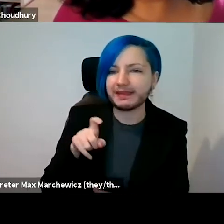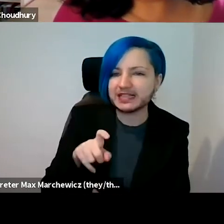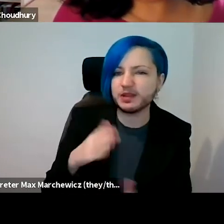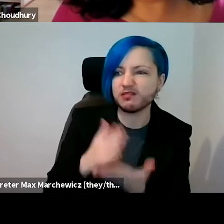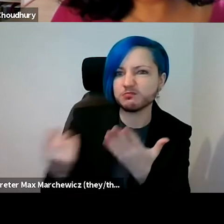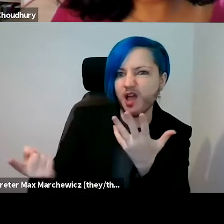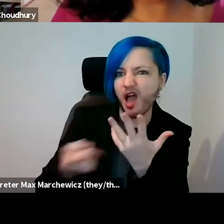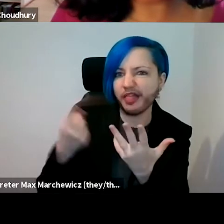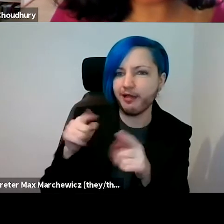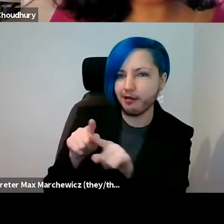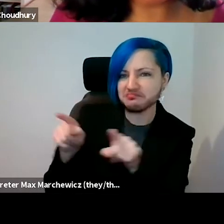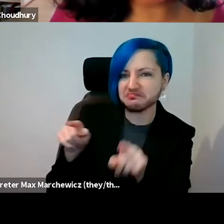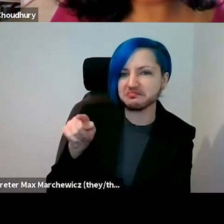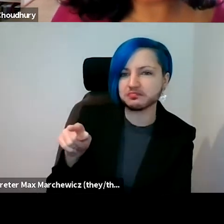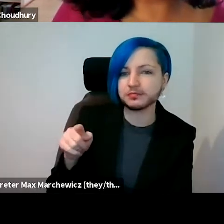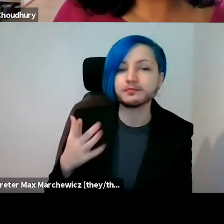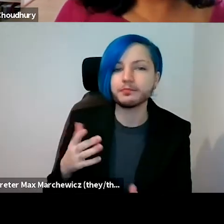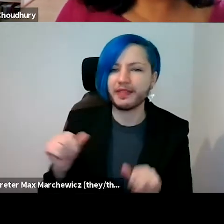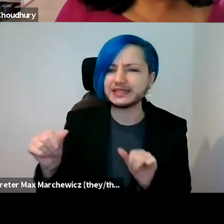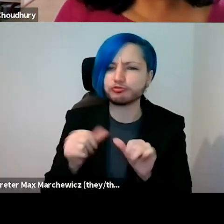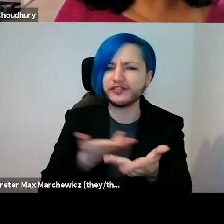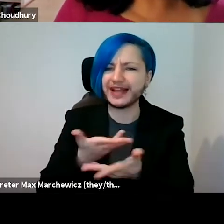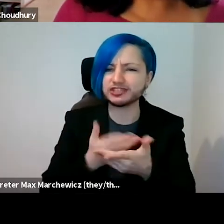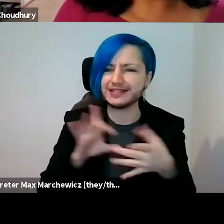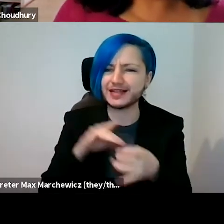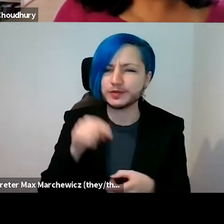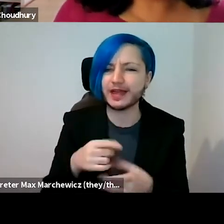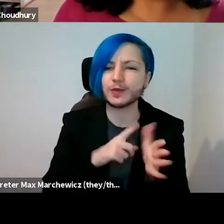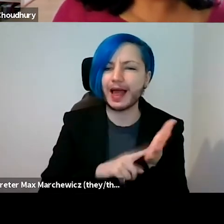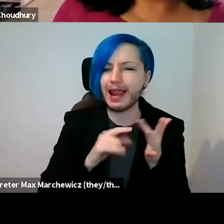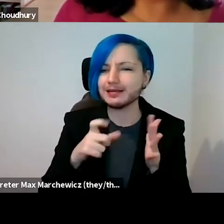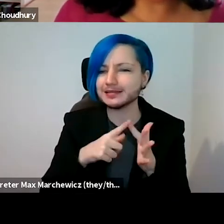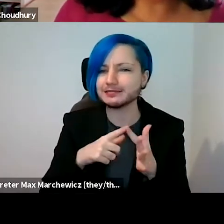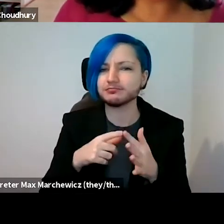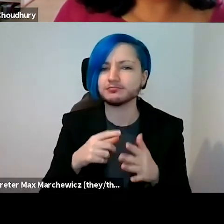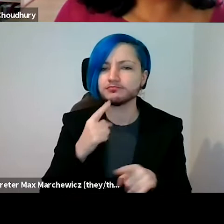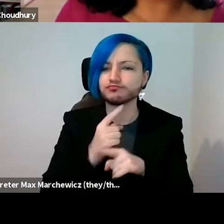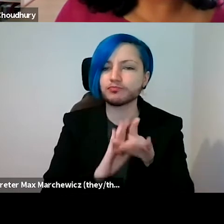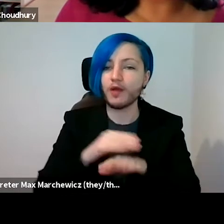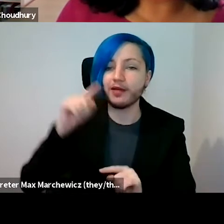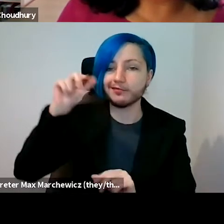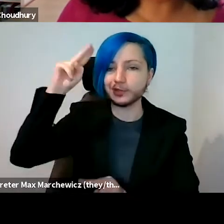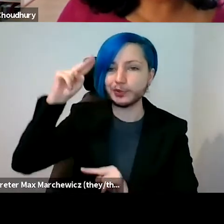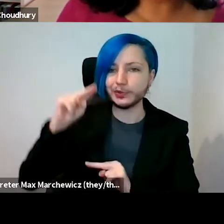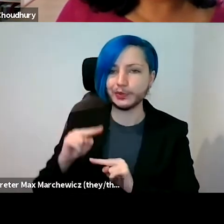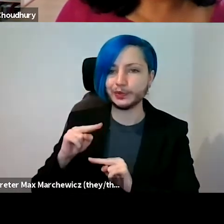that there's a brief but important exchange in this regard. Alice talks about her diminished size with the Caterpillar,